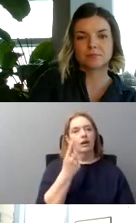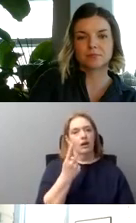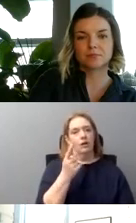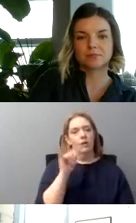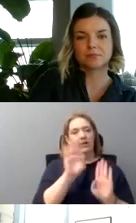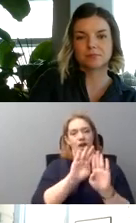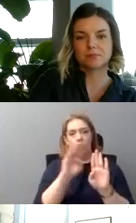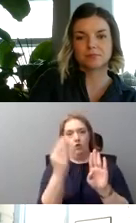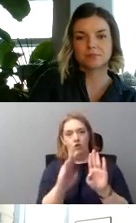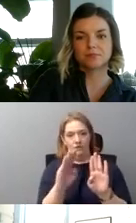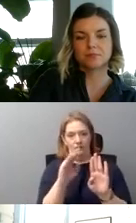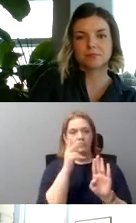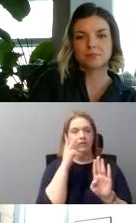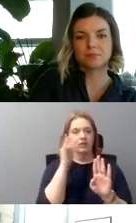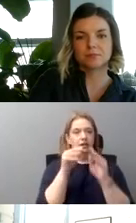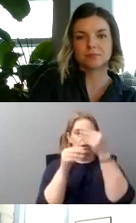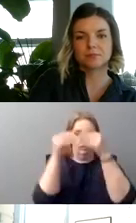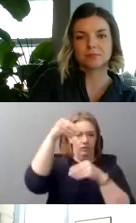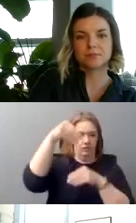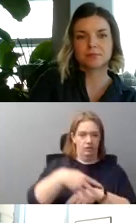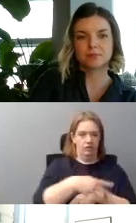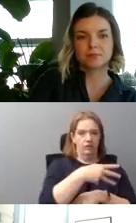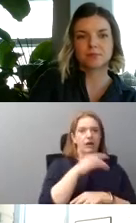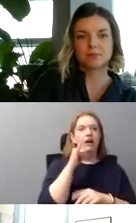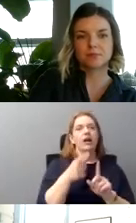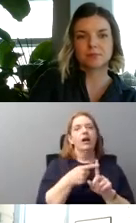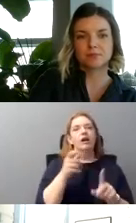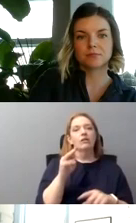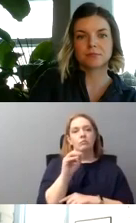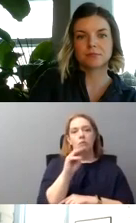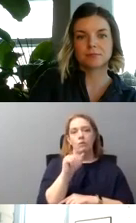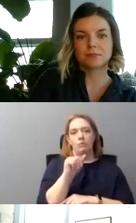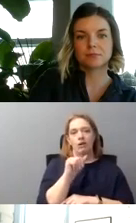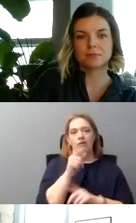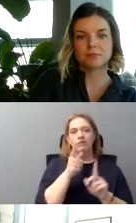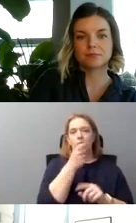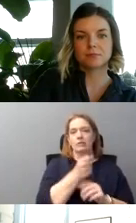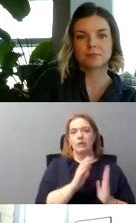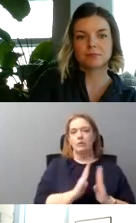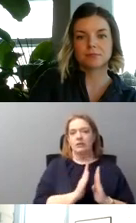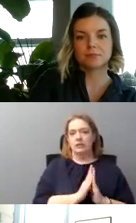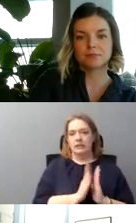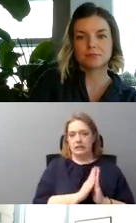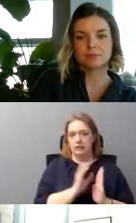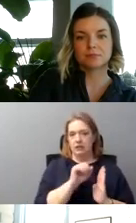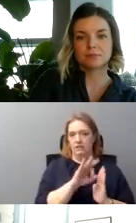held by MOMAs collections in South City San Francisco. So we have different pieces that